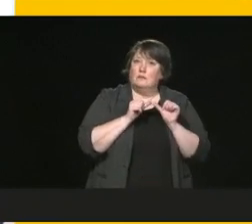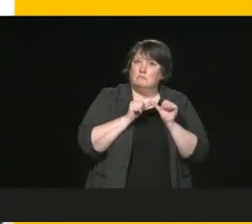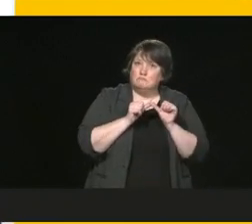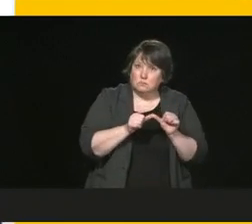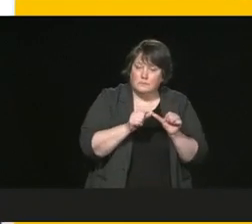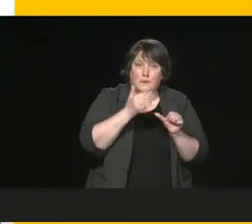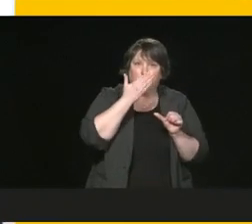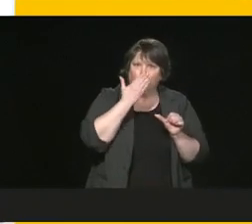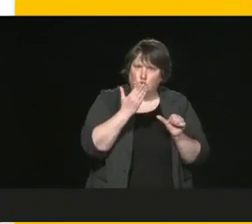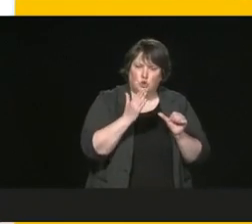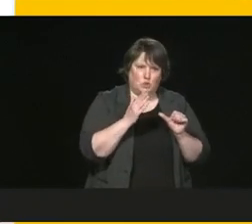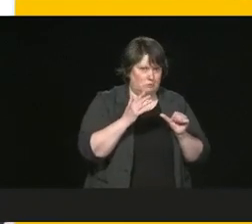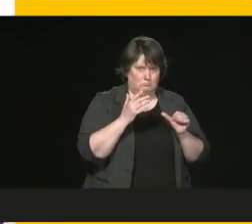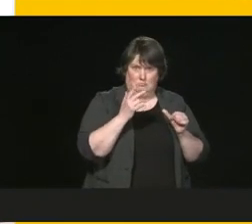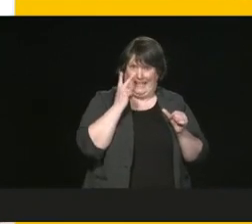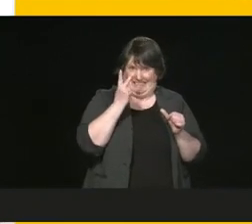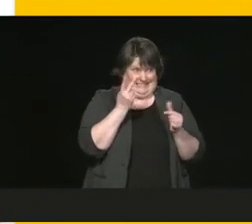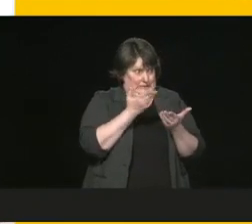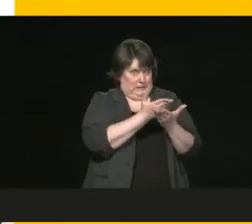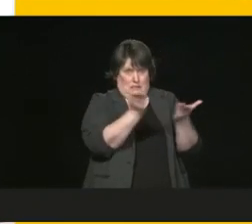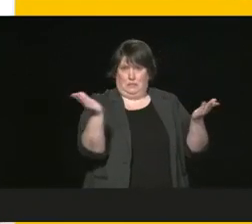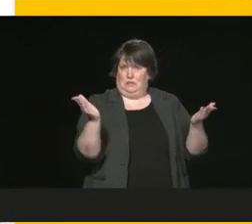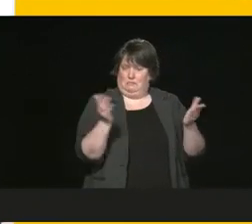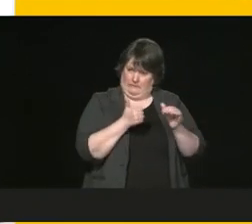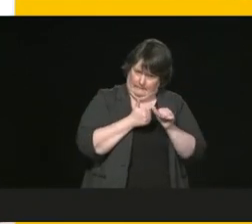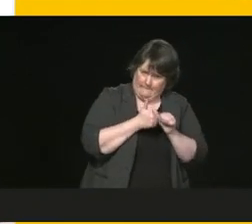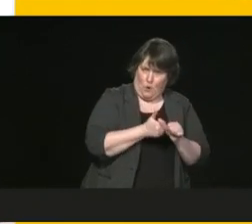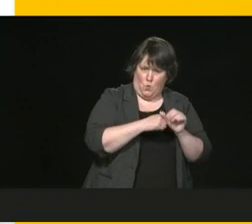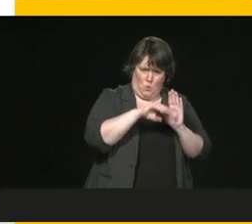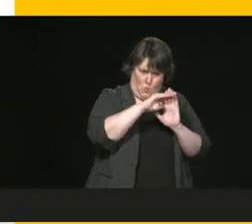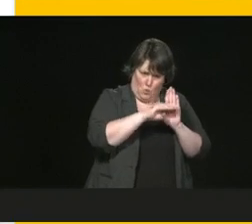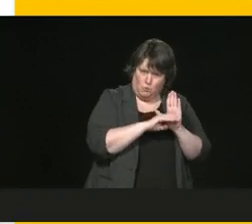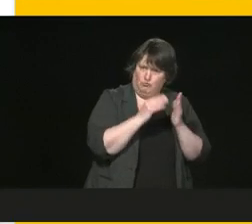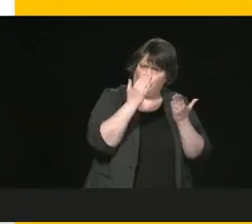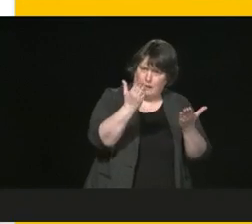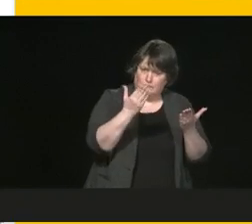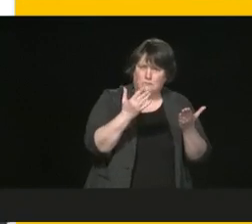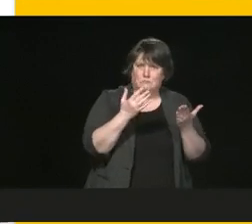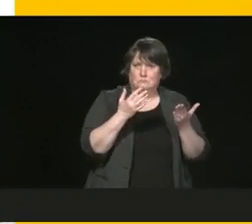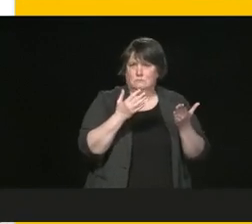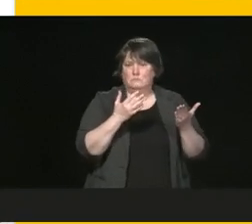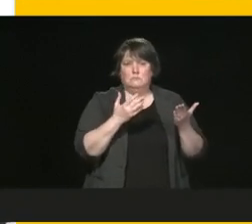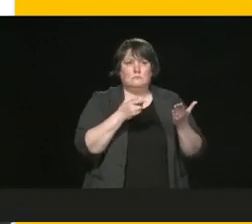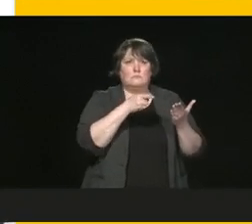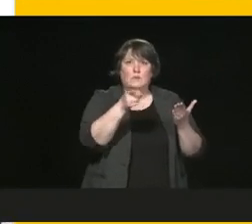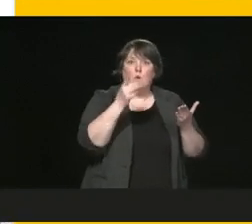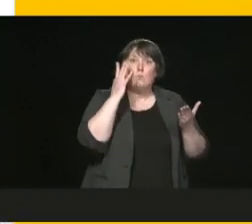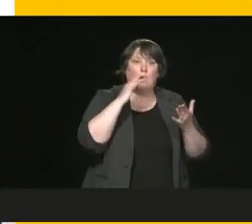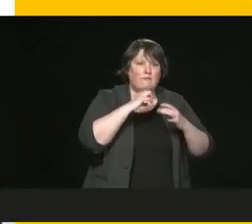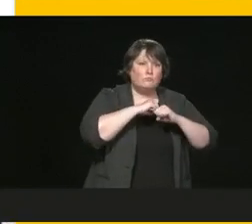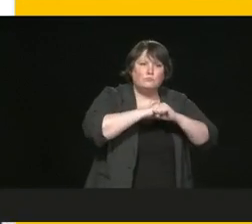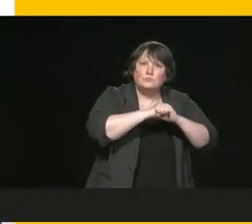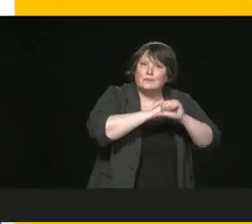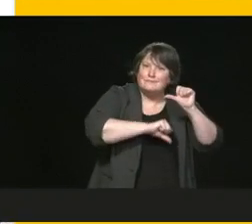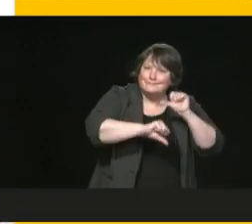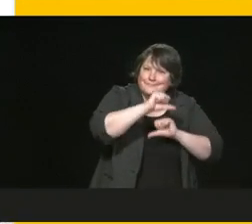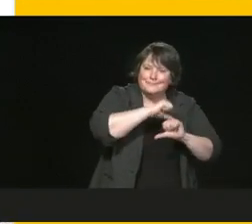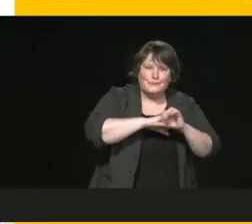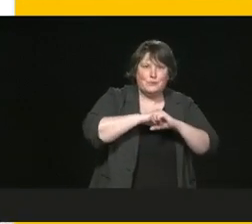SO PLEASE BE PATIENT. PLEASE CONTINUE TO SHOW THE KIND OF DISCIPLINE WE'VE SEEN